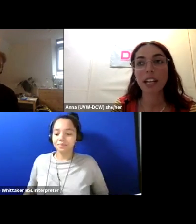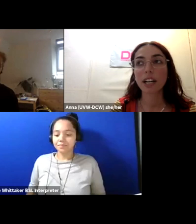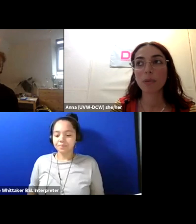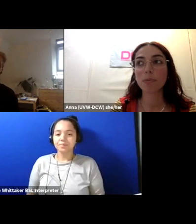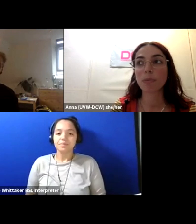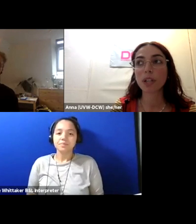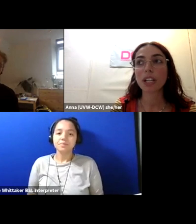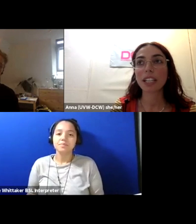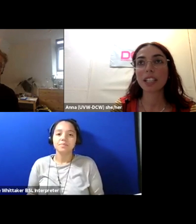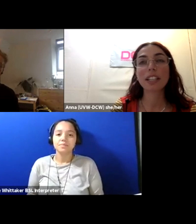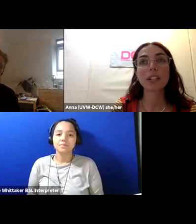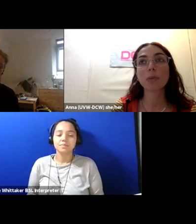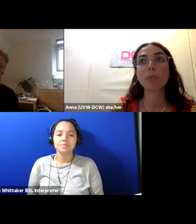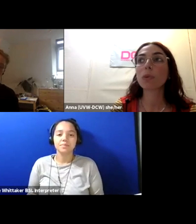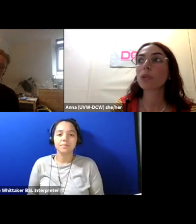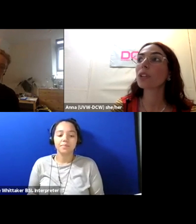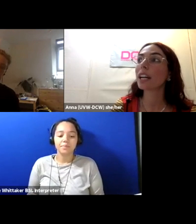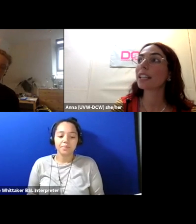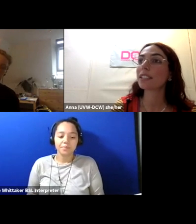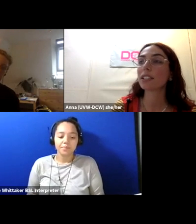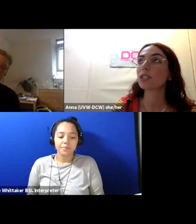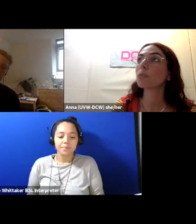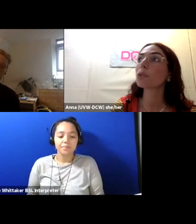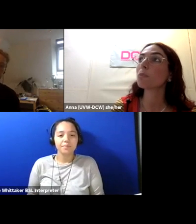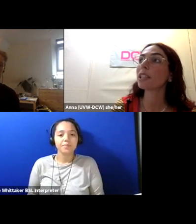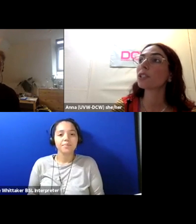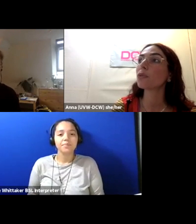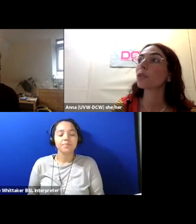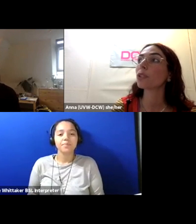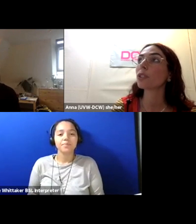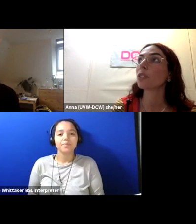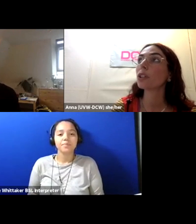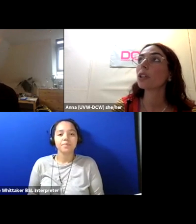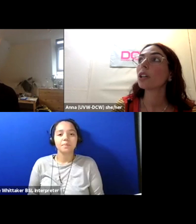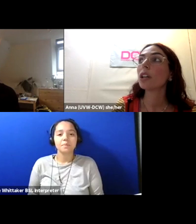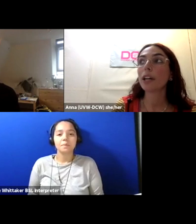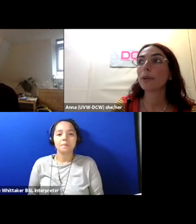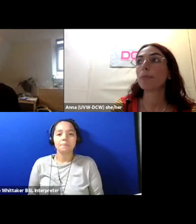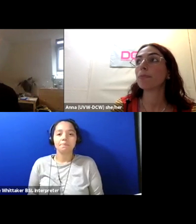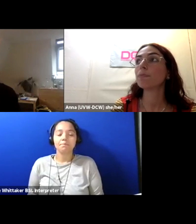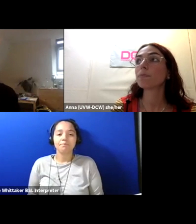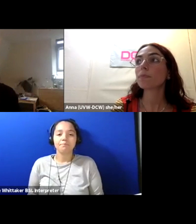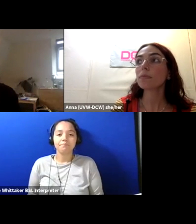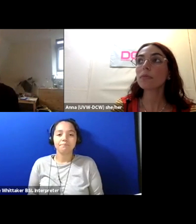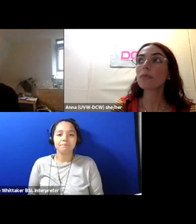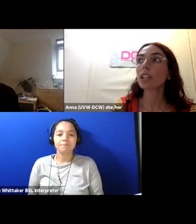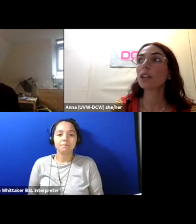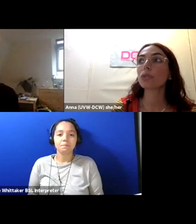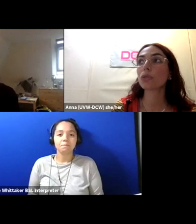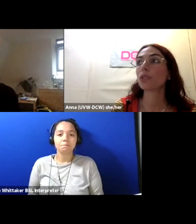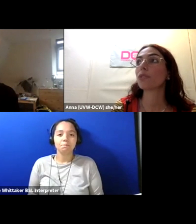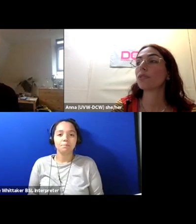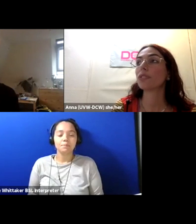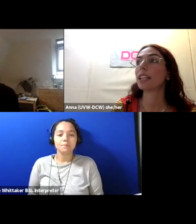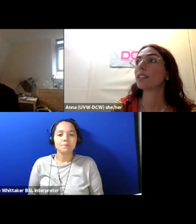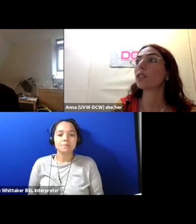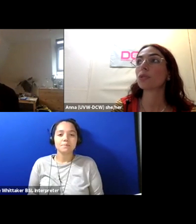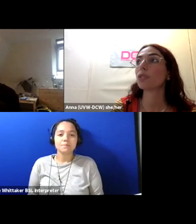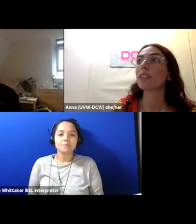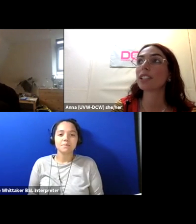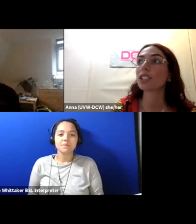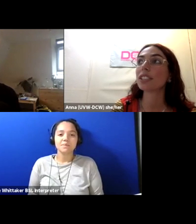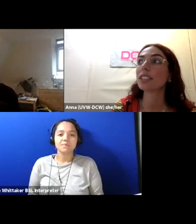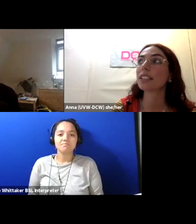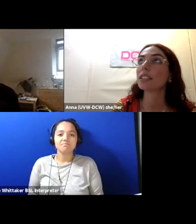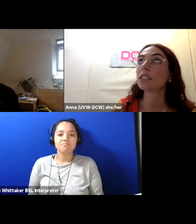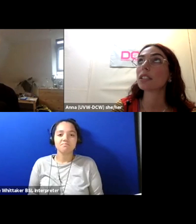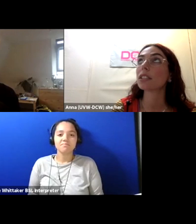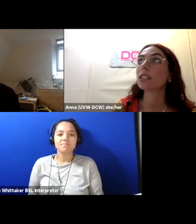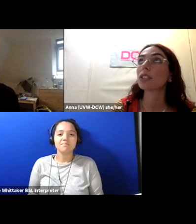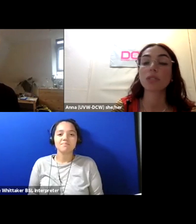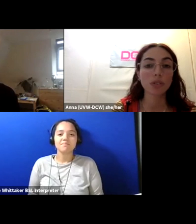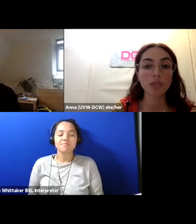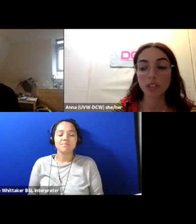There are more- I guess there's more space for all sorts of actions and concerns.